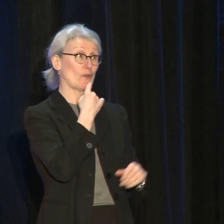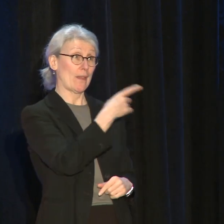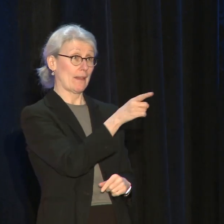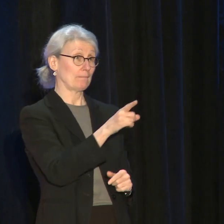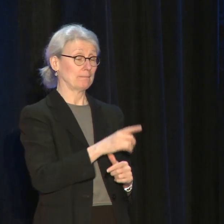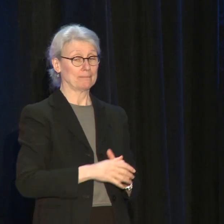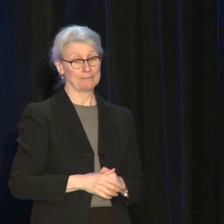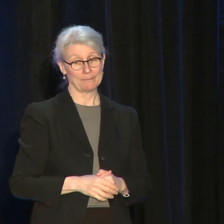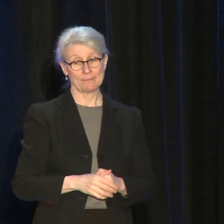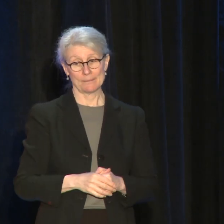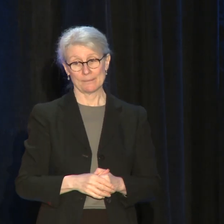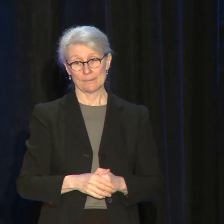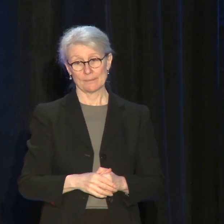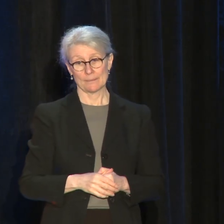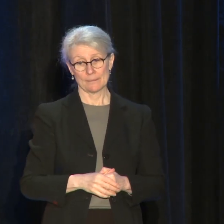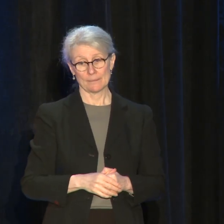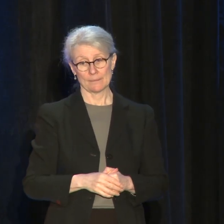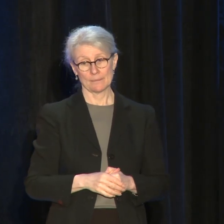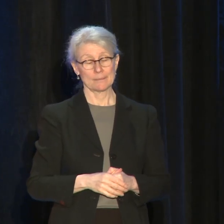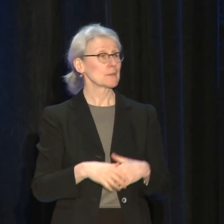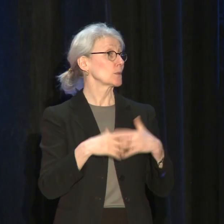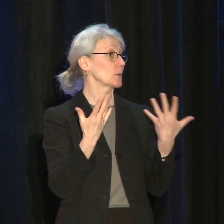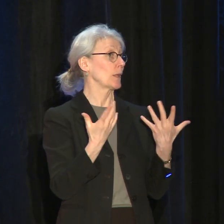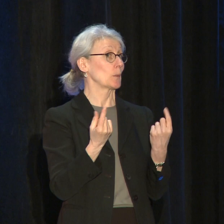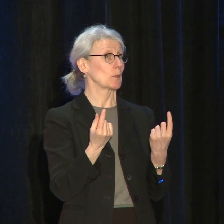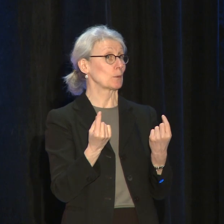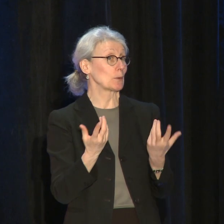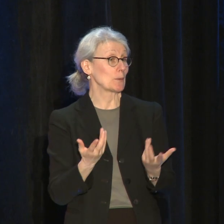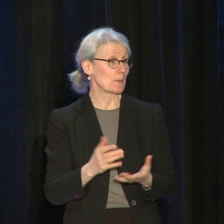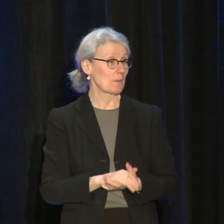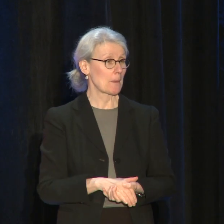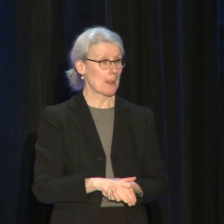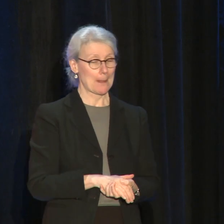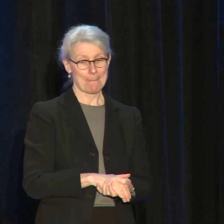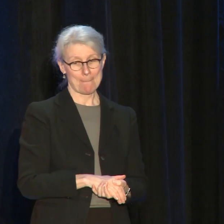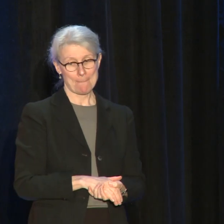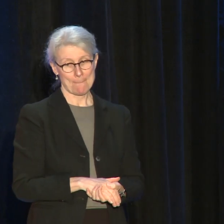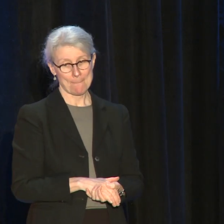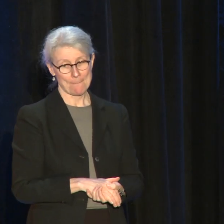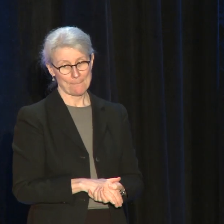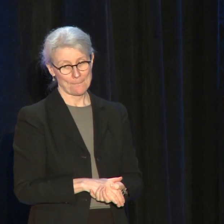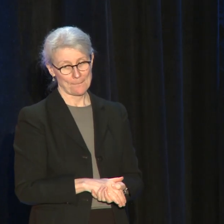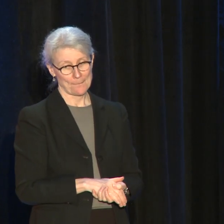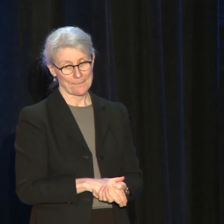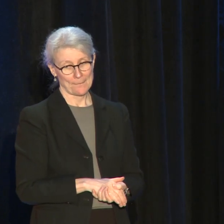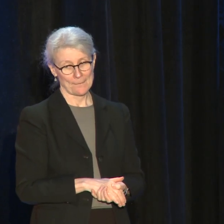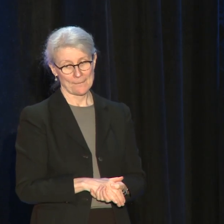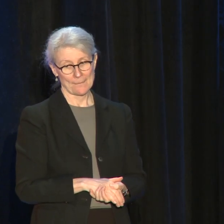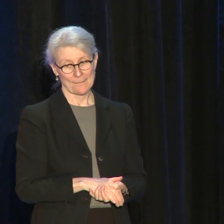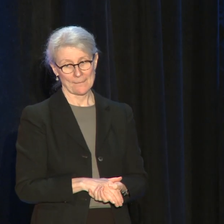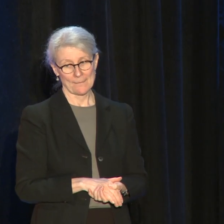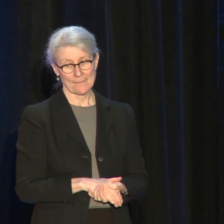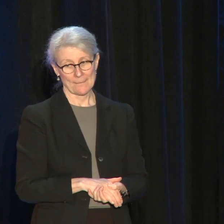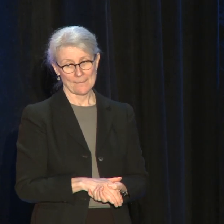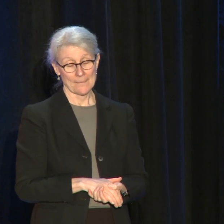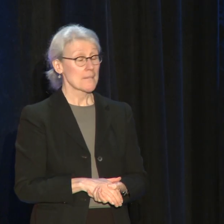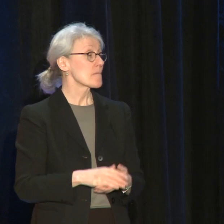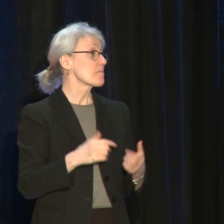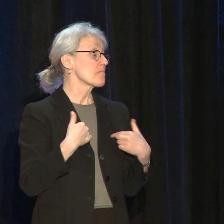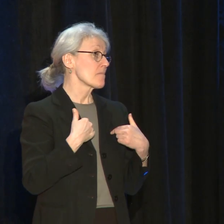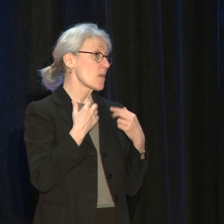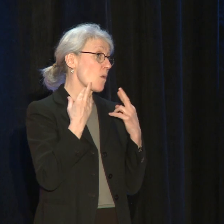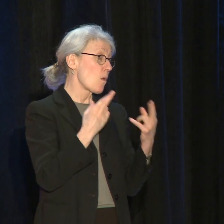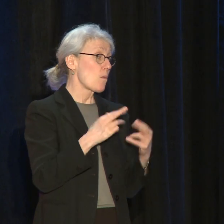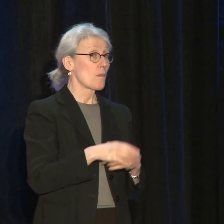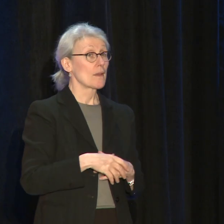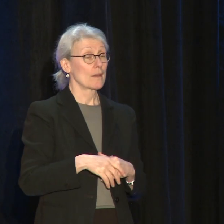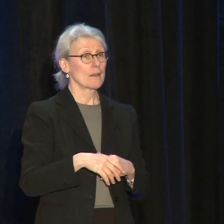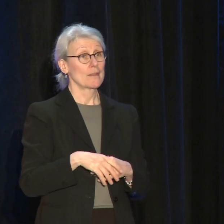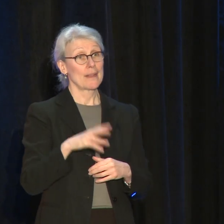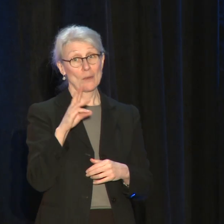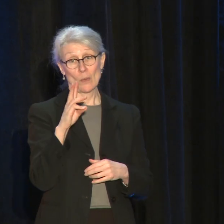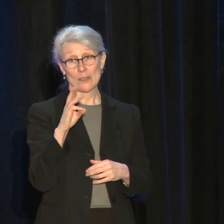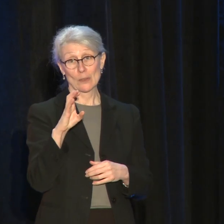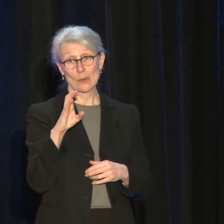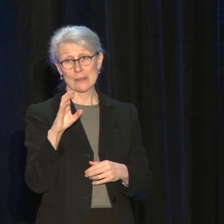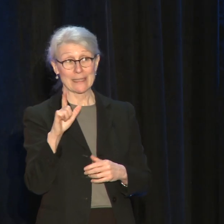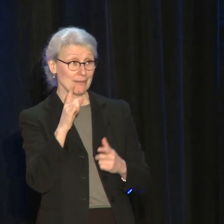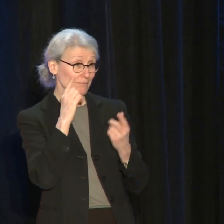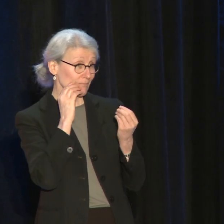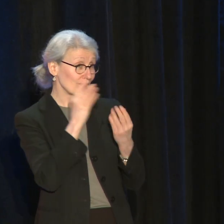So what do we do about this? I hope that I and West Coast LEAF have convinced you that this